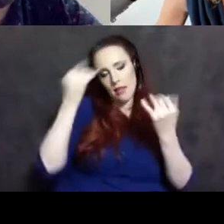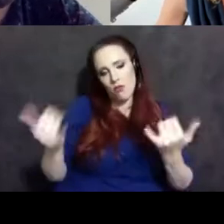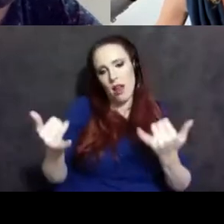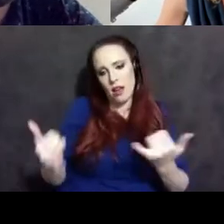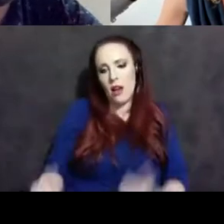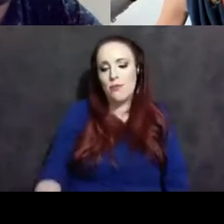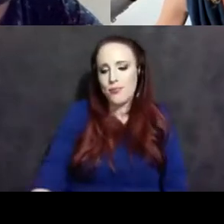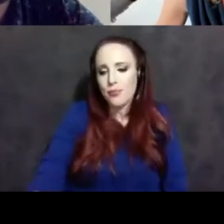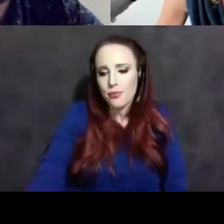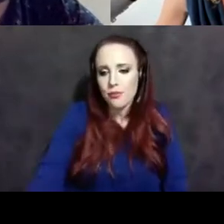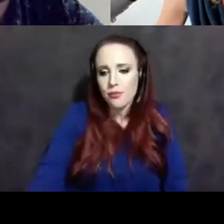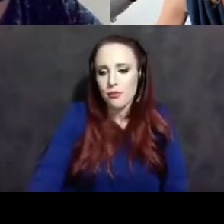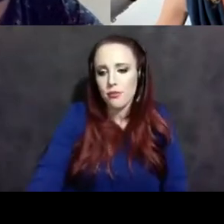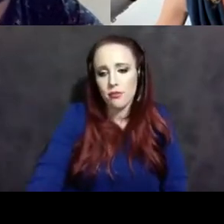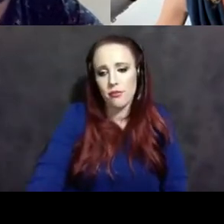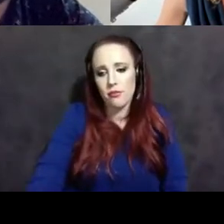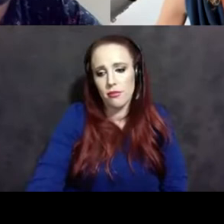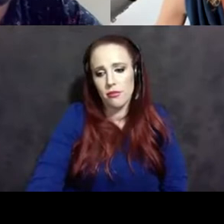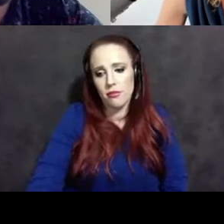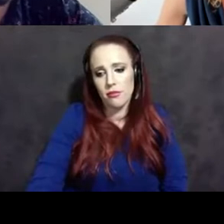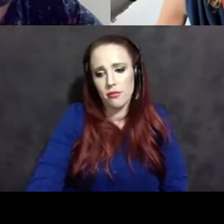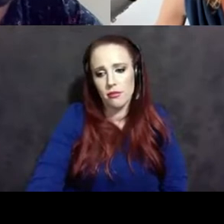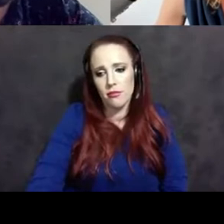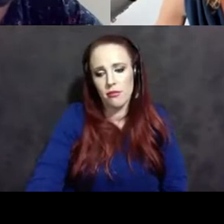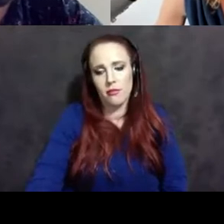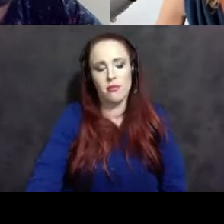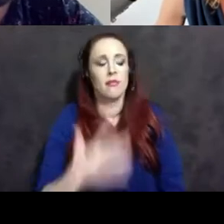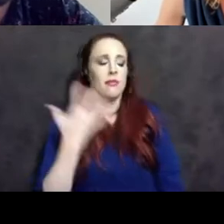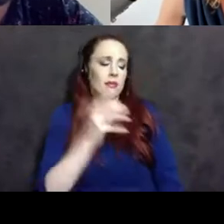Madelena, thank you for sharing such a candid and personal story.